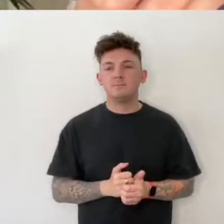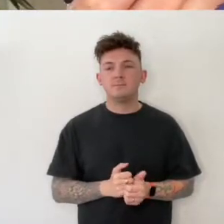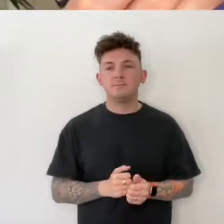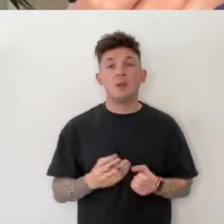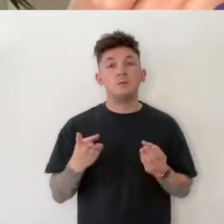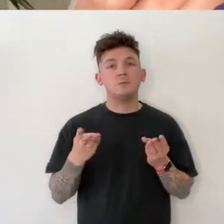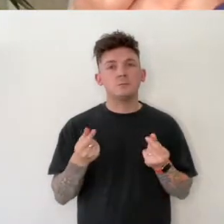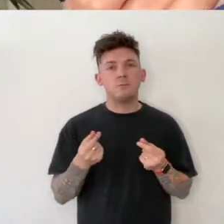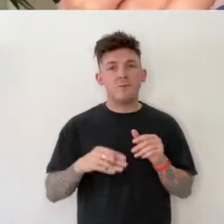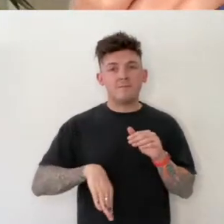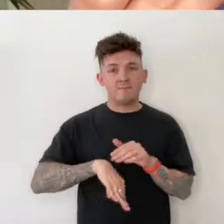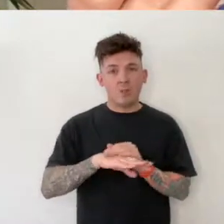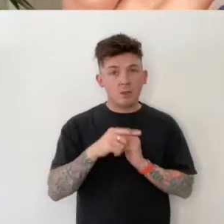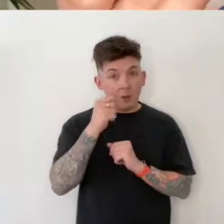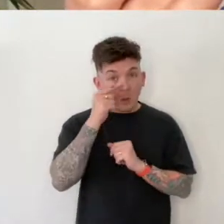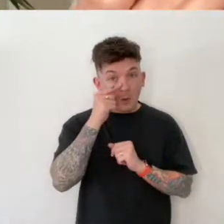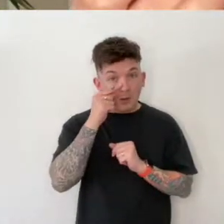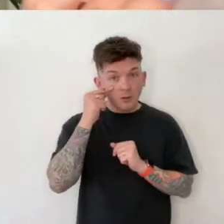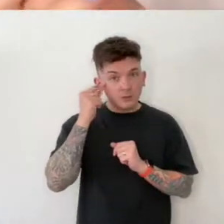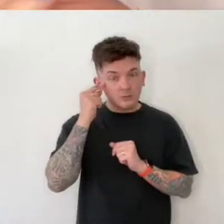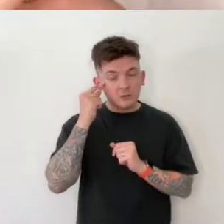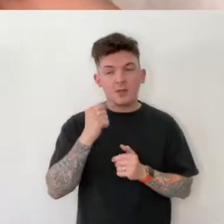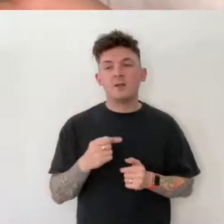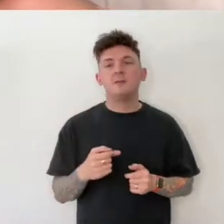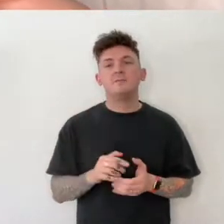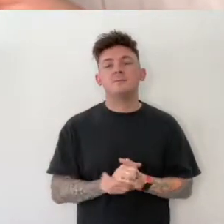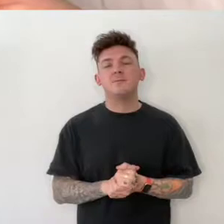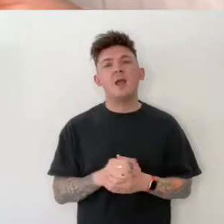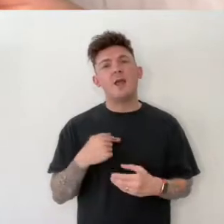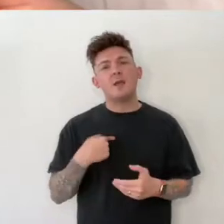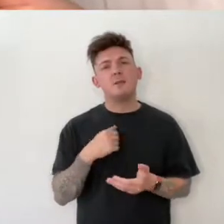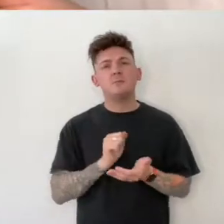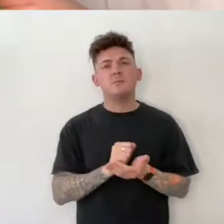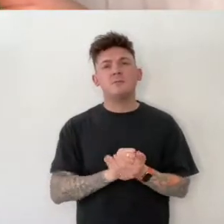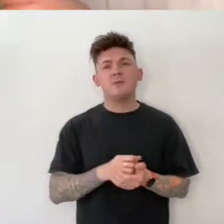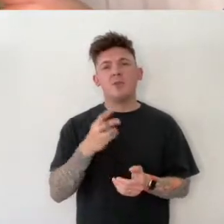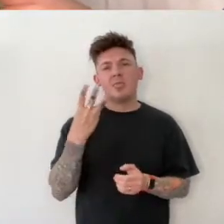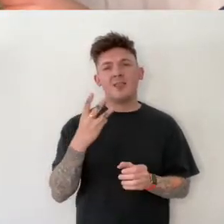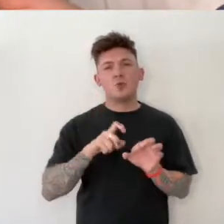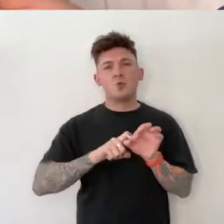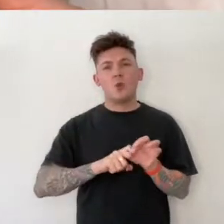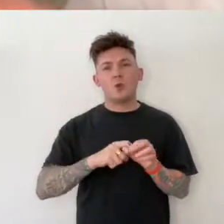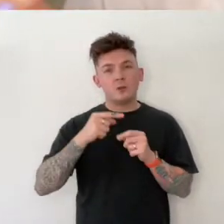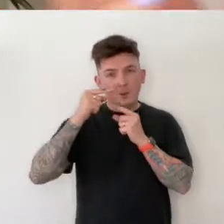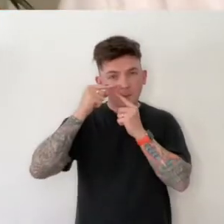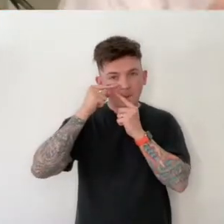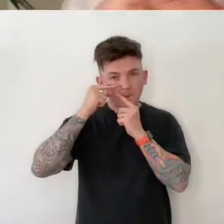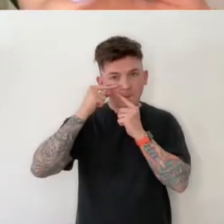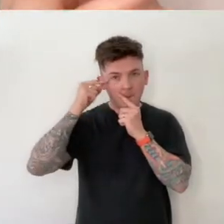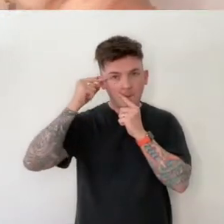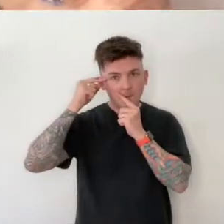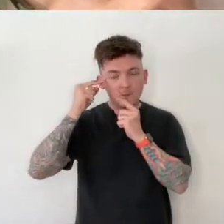bottom for eyelid um i tend to probably do three quarters. i do the same. and you're